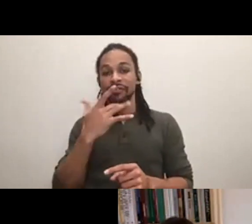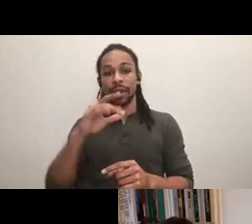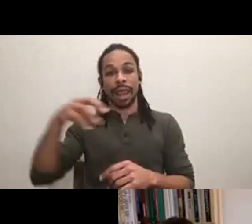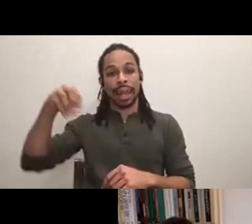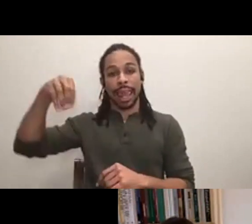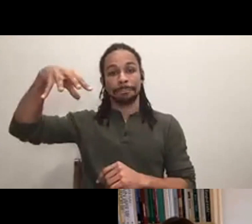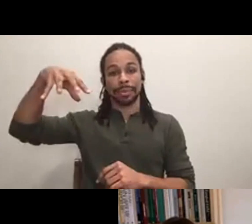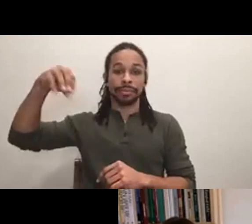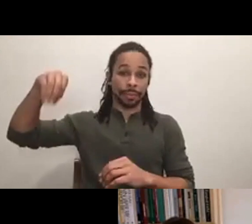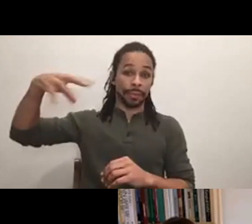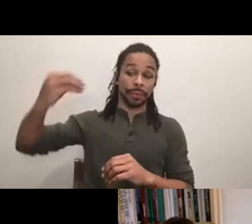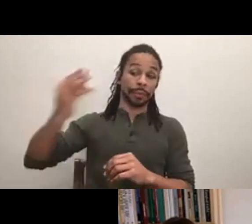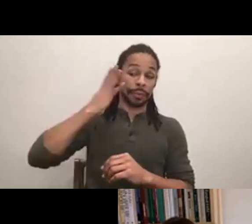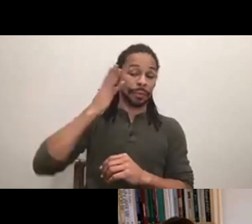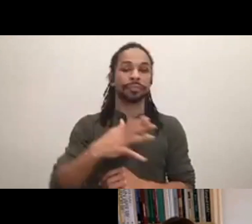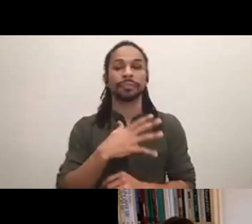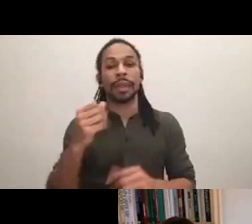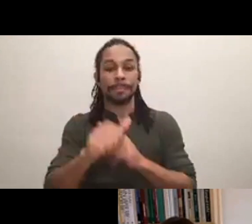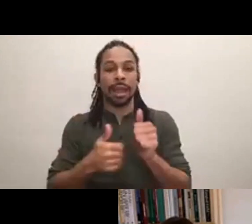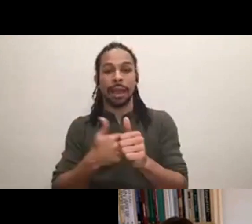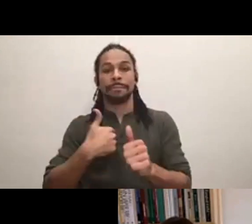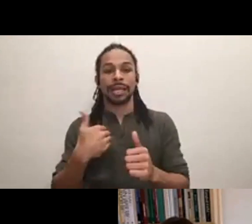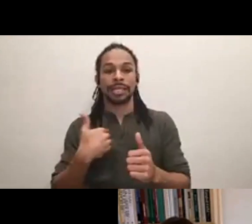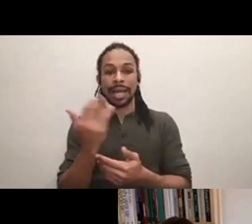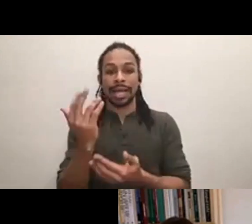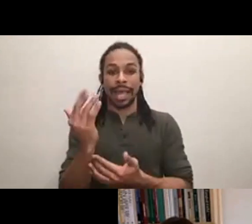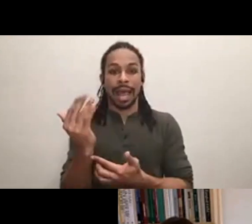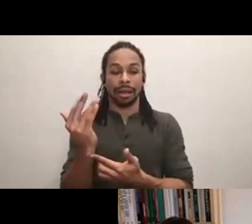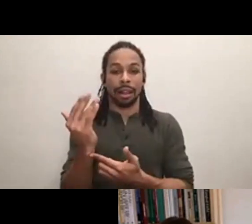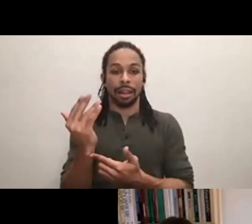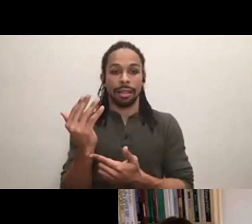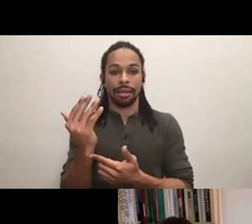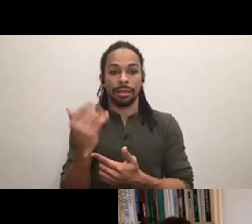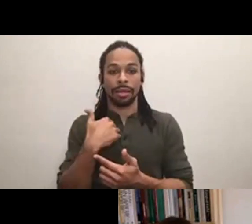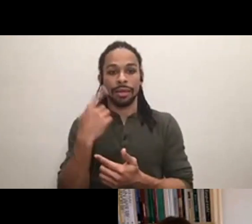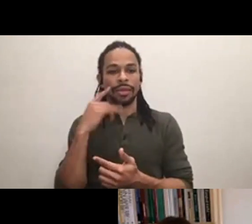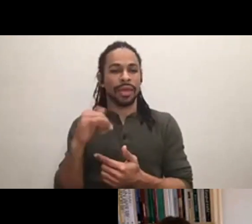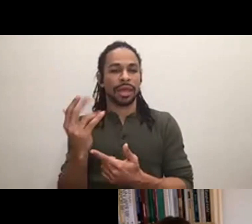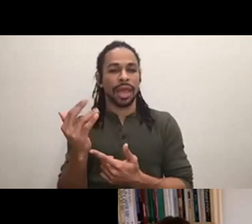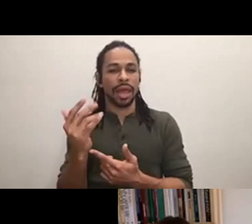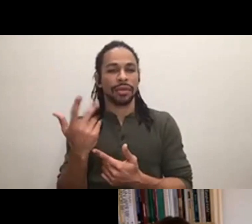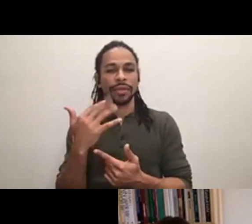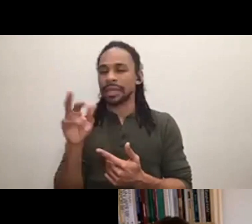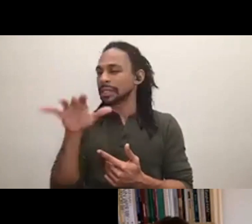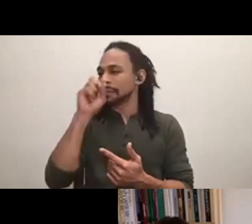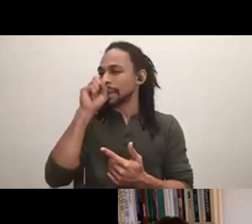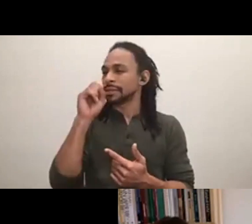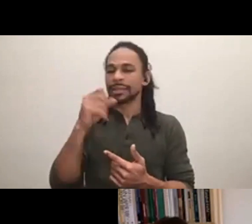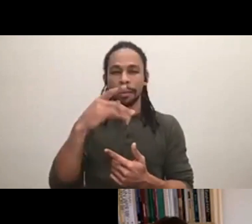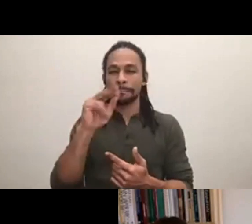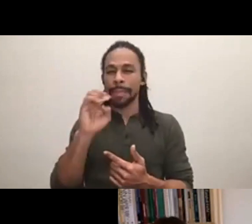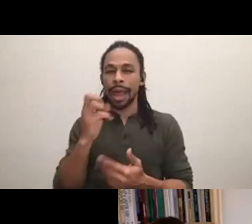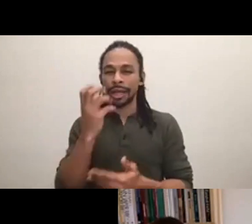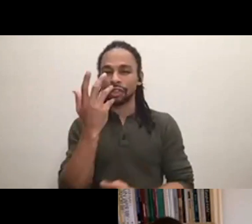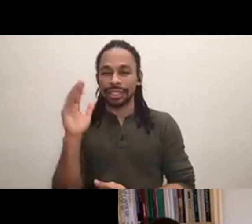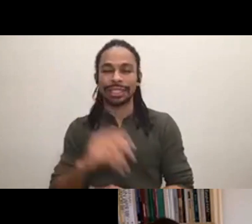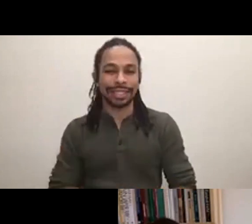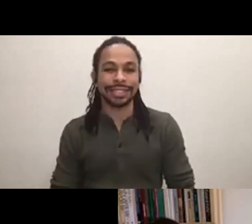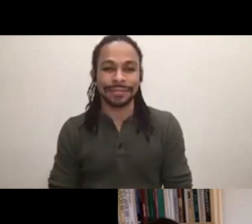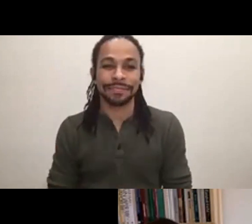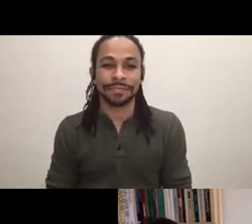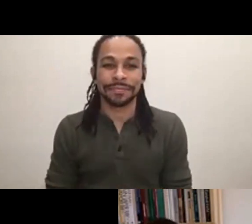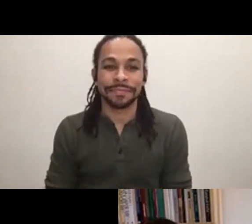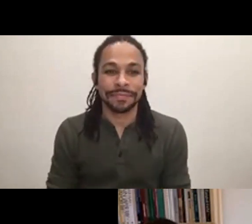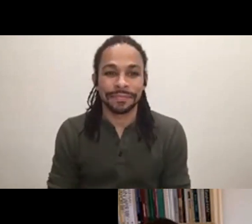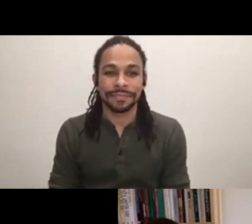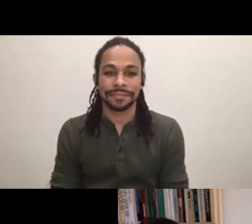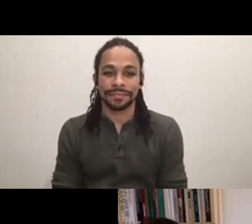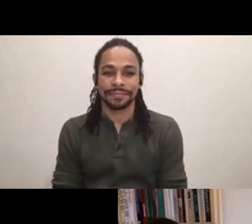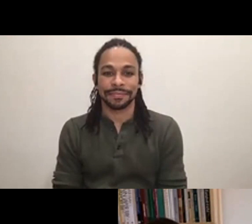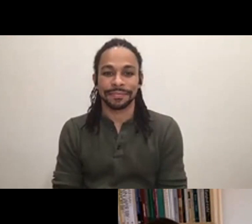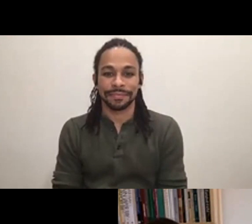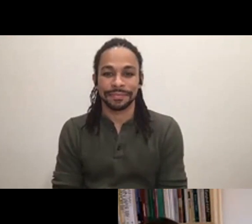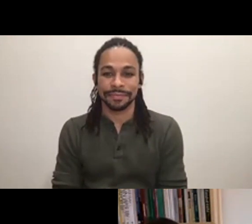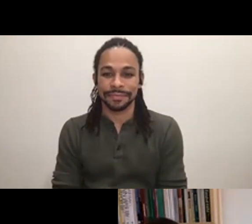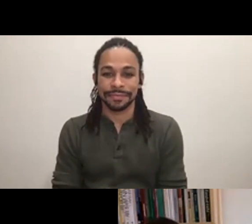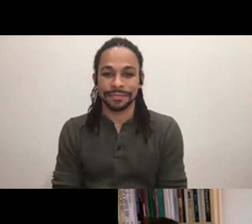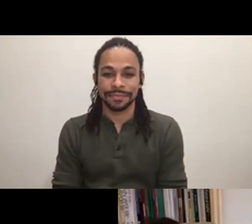is a candle that I think is, the scent is like pine trees.